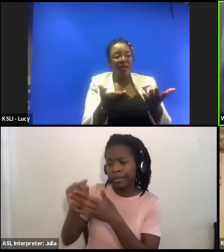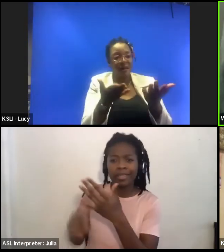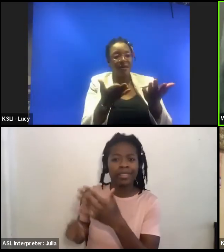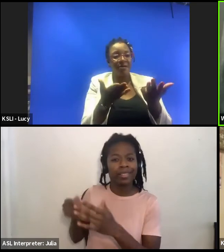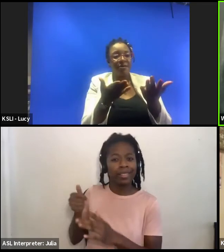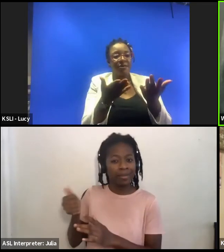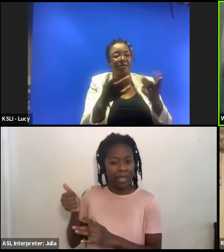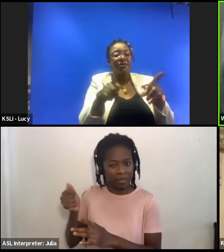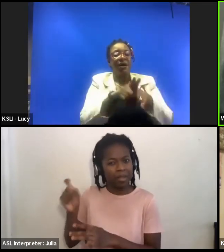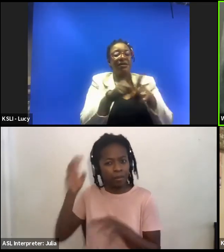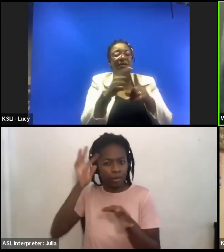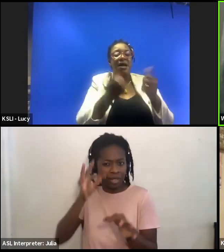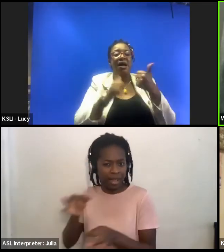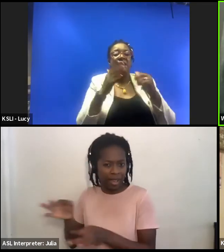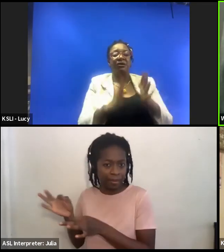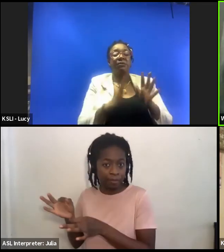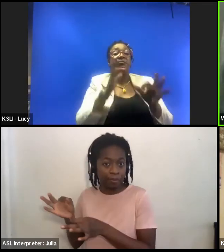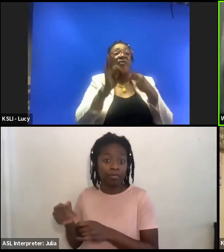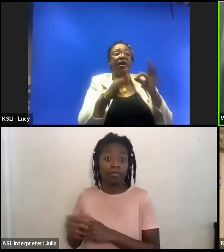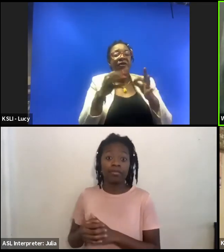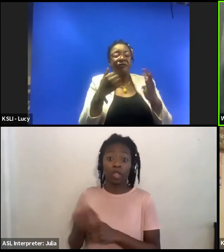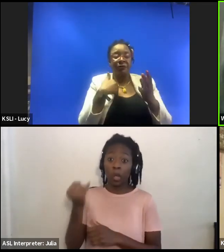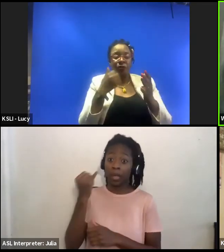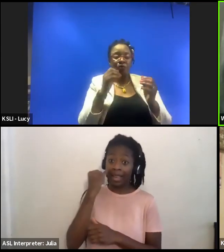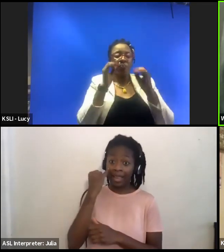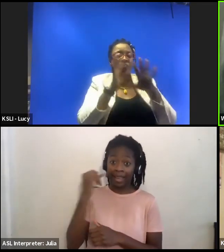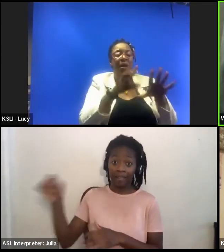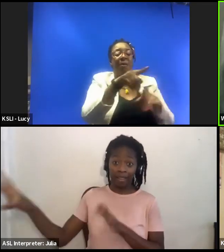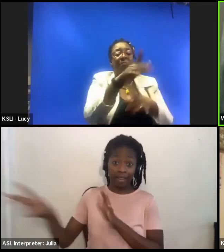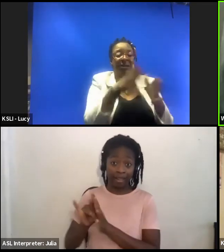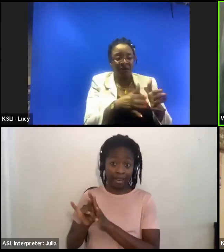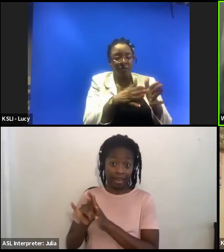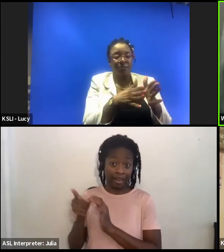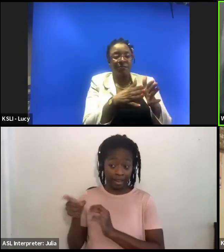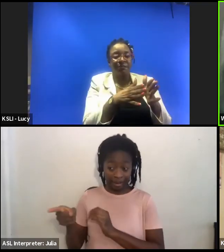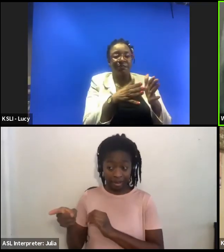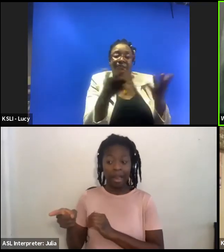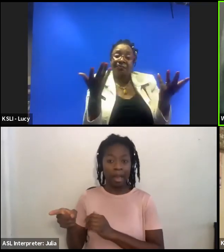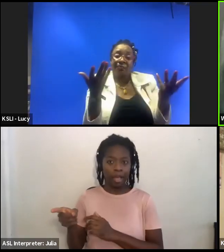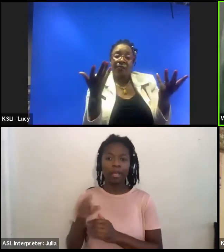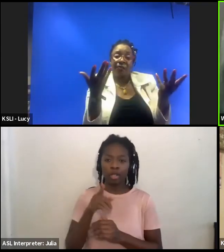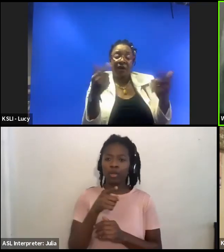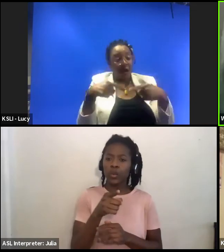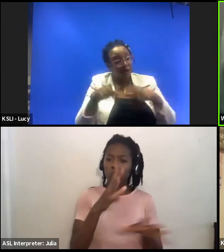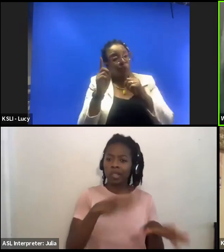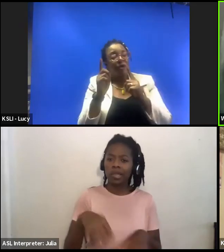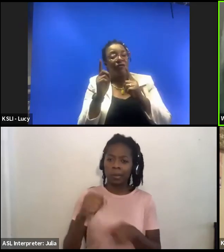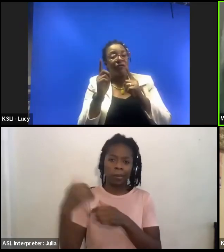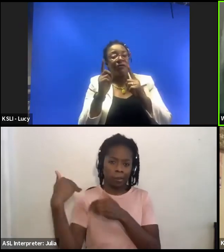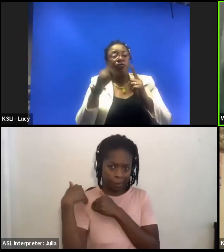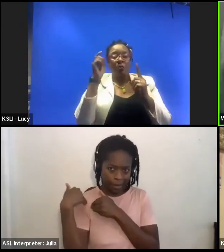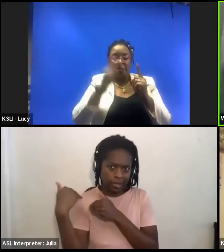So if you cast that person that's on you and you have to accept them as they come.